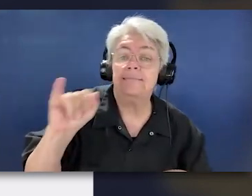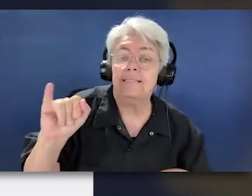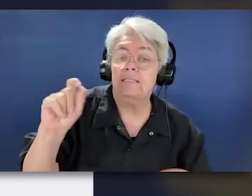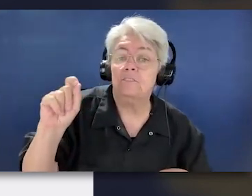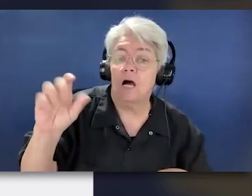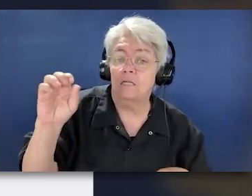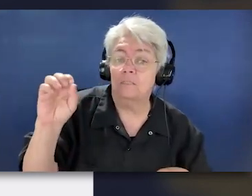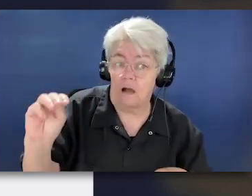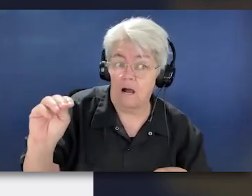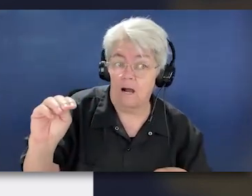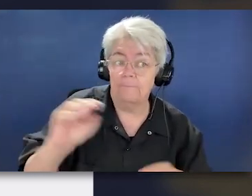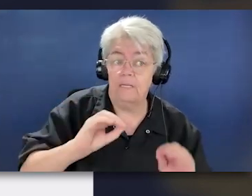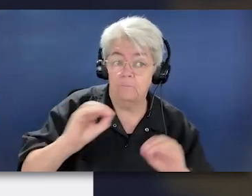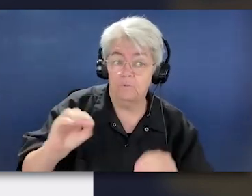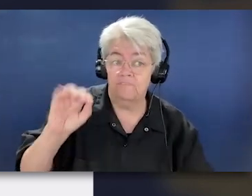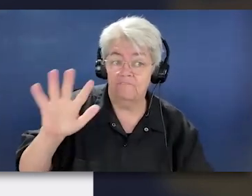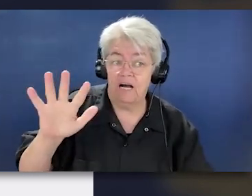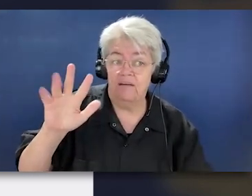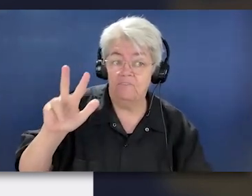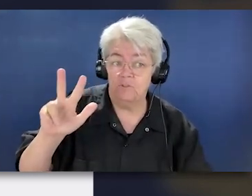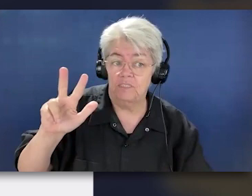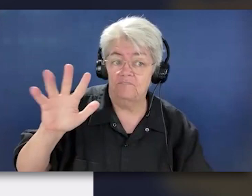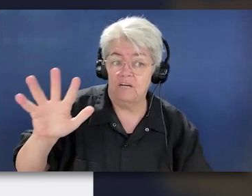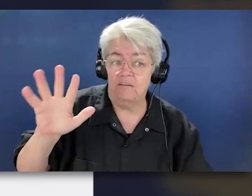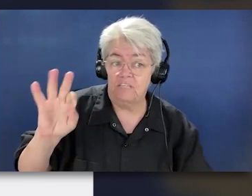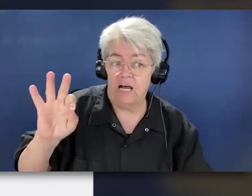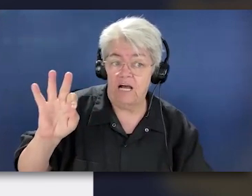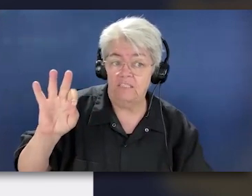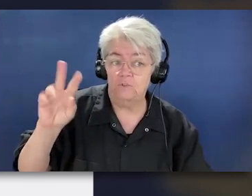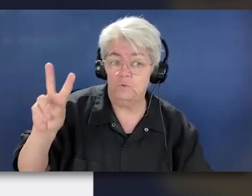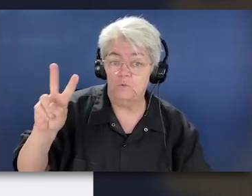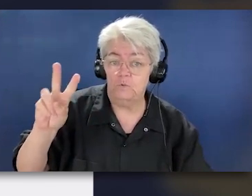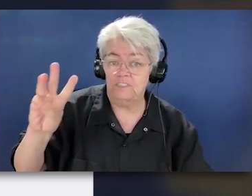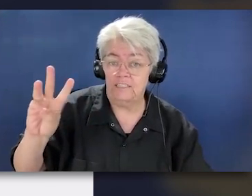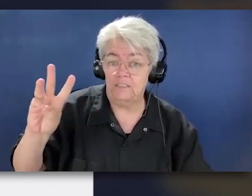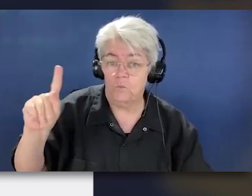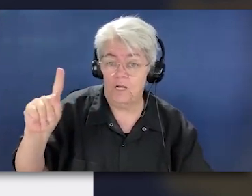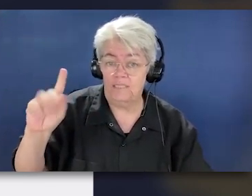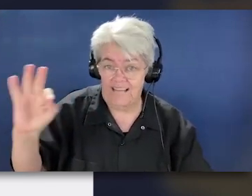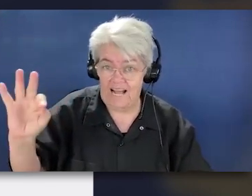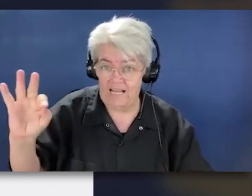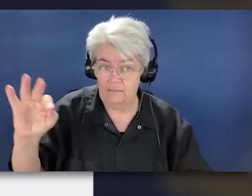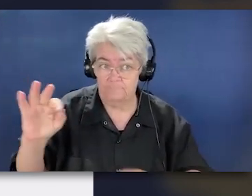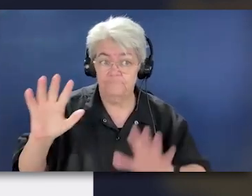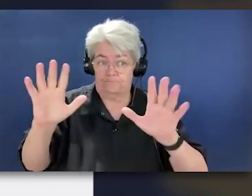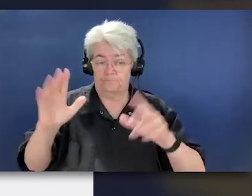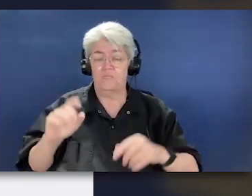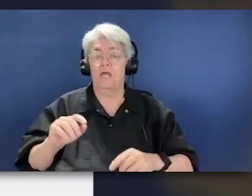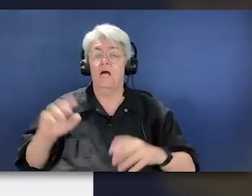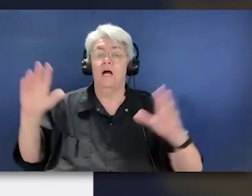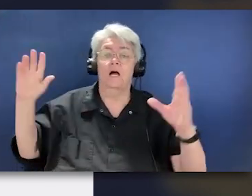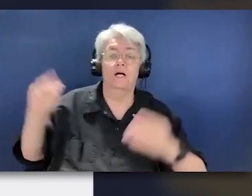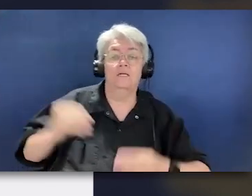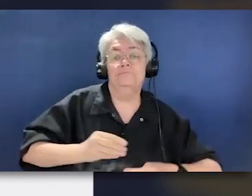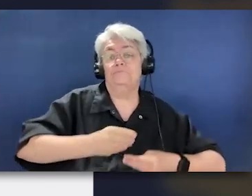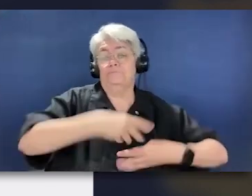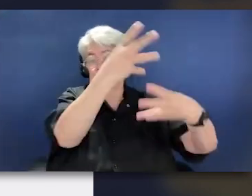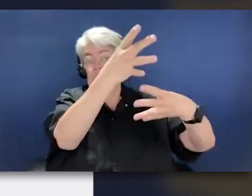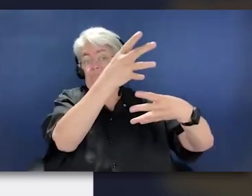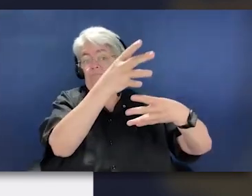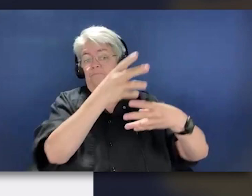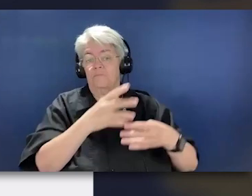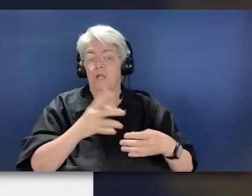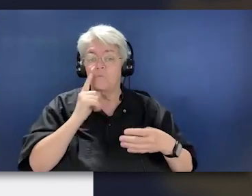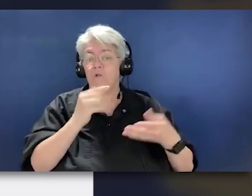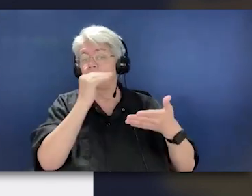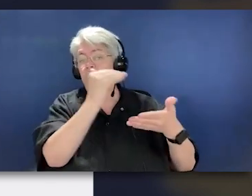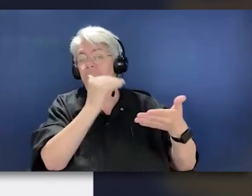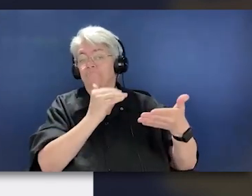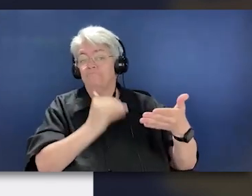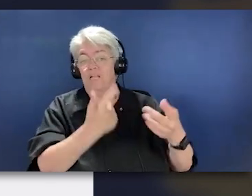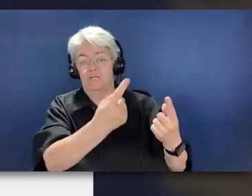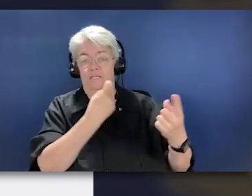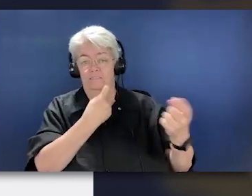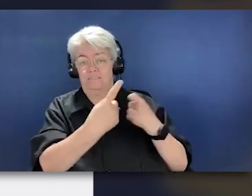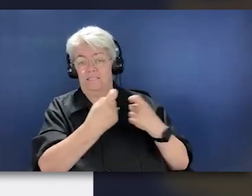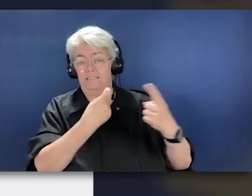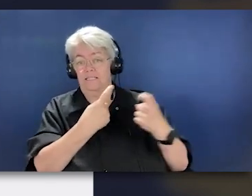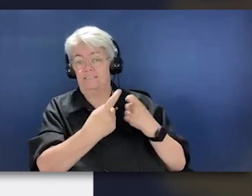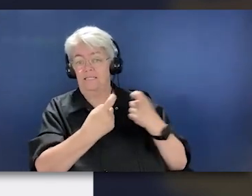code 5359 2619, it should take you to an ongoing series of questions which will be interspersed